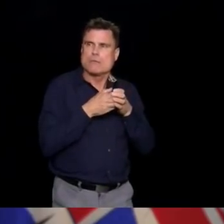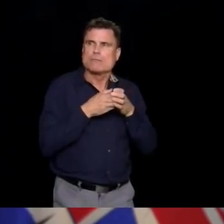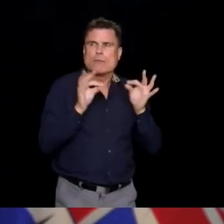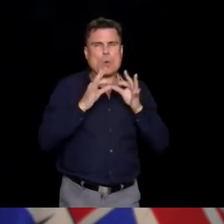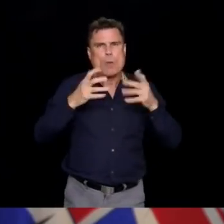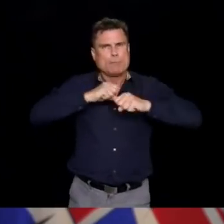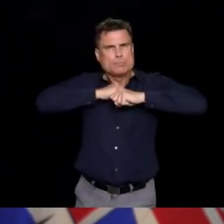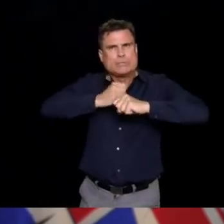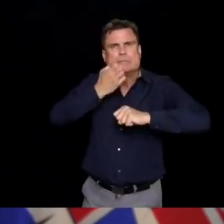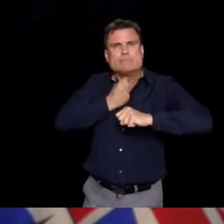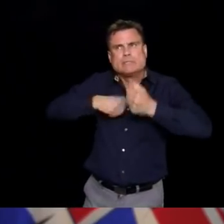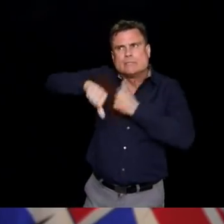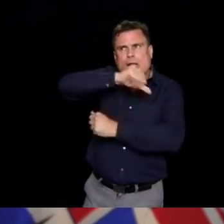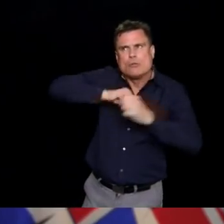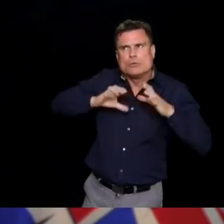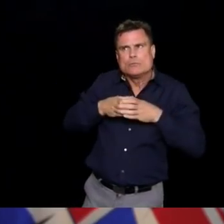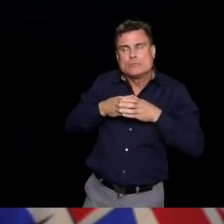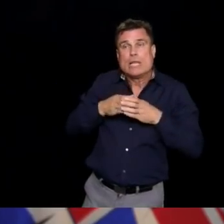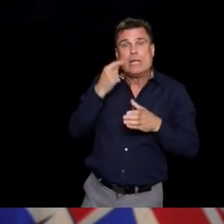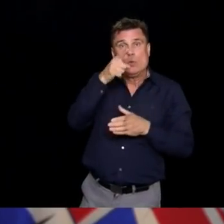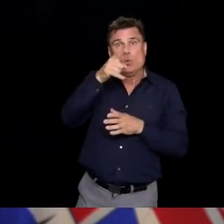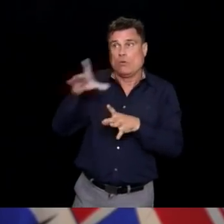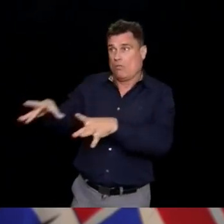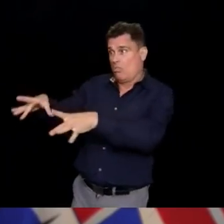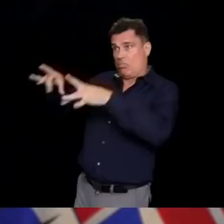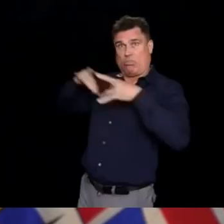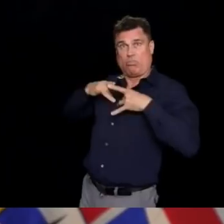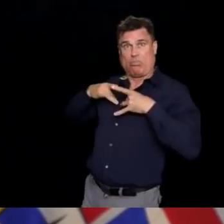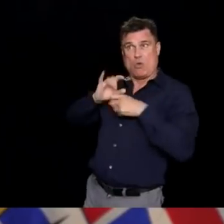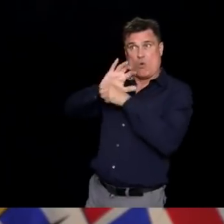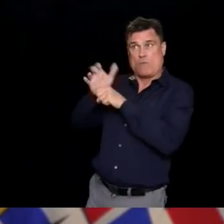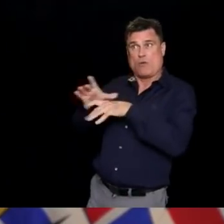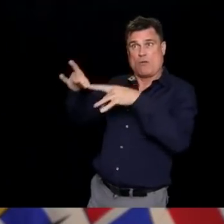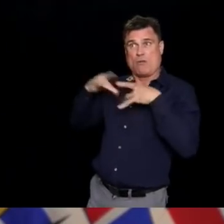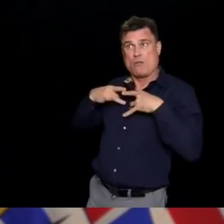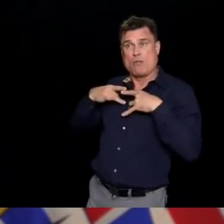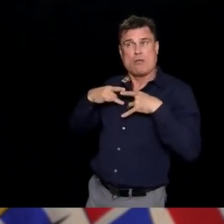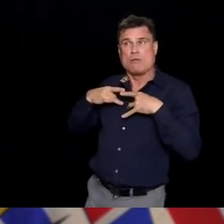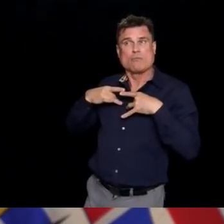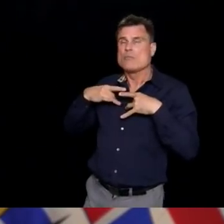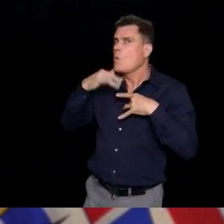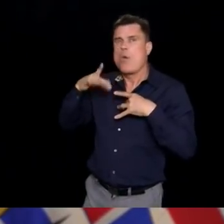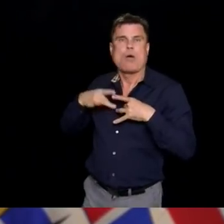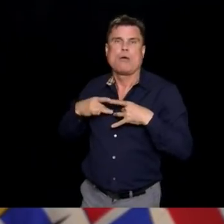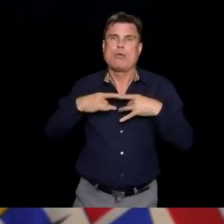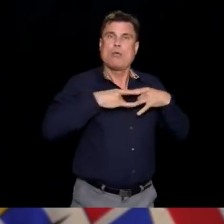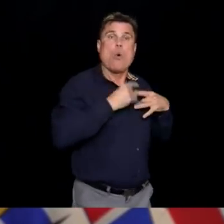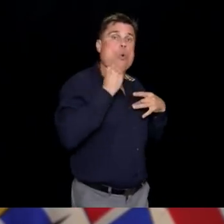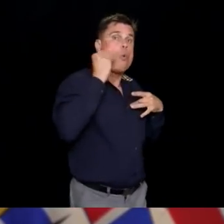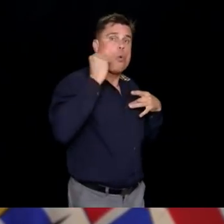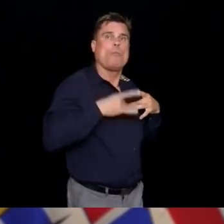We want to know if we've been exposed to somebody who may have this virus so that we don't bring it home to the people